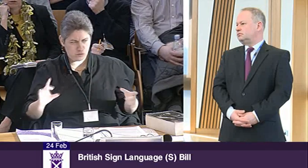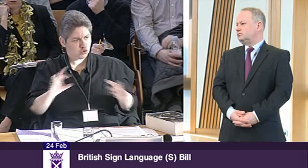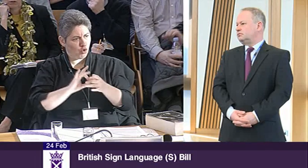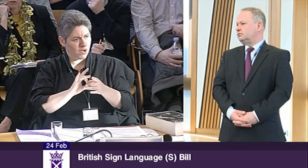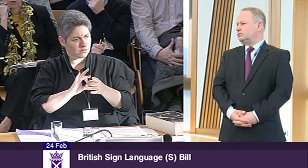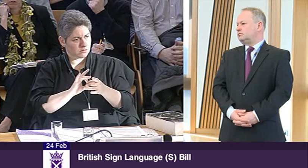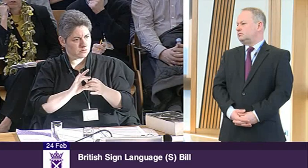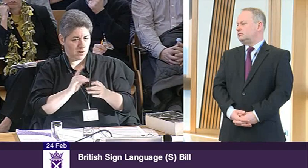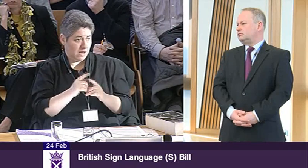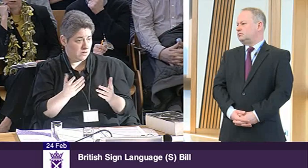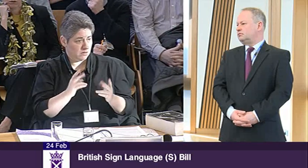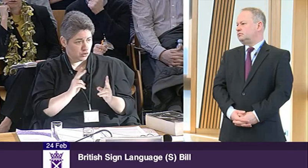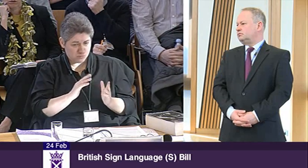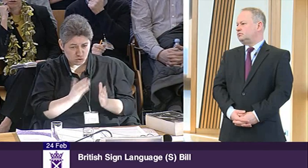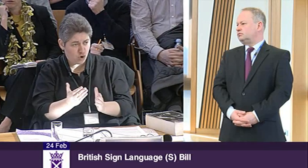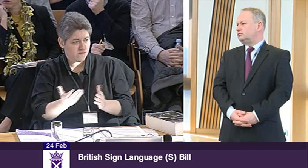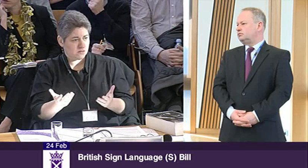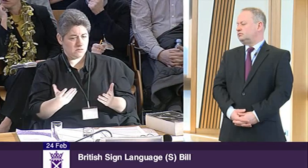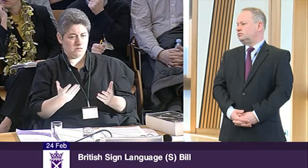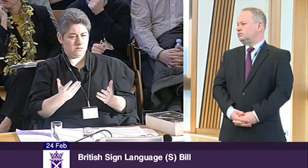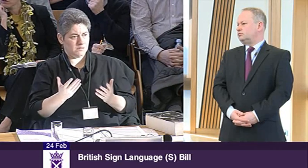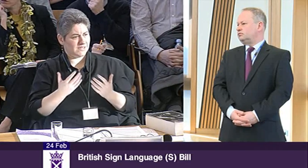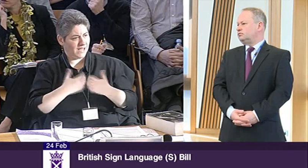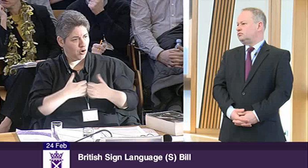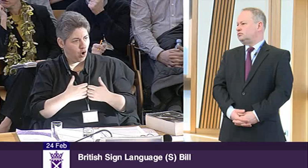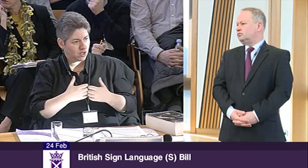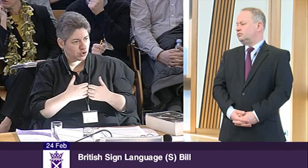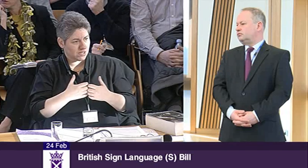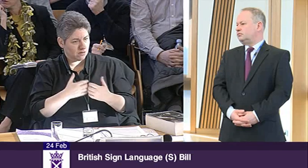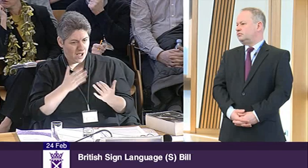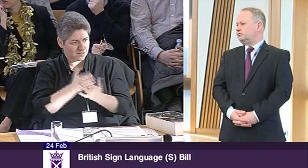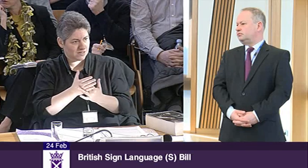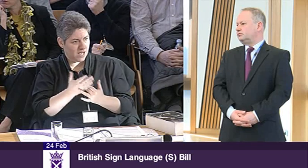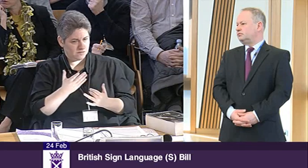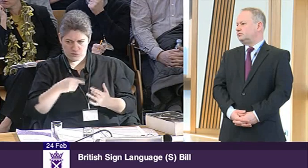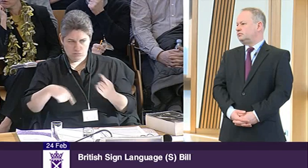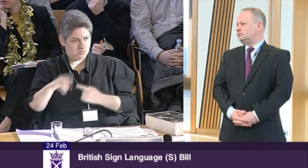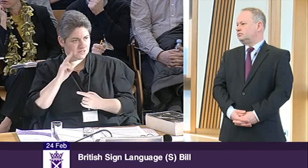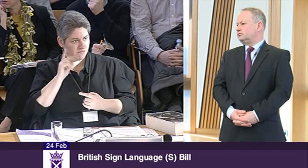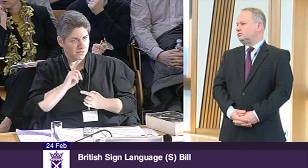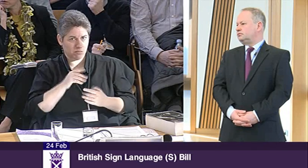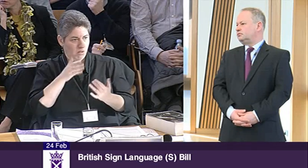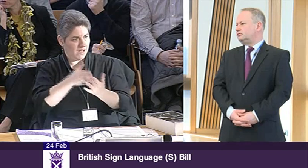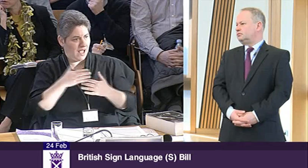services. If we planned things properly in the first place, such services could be provided